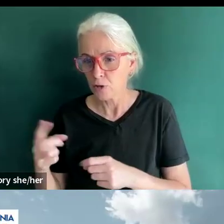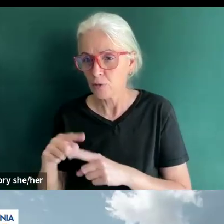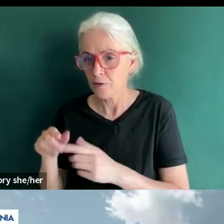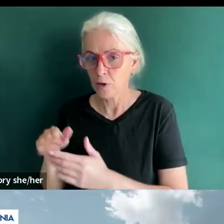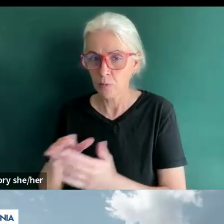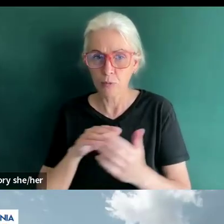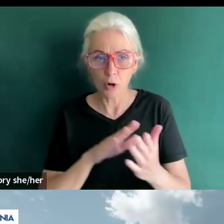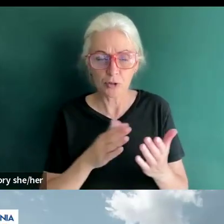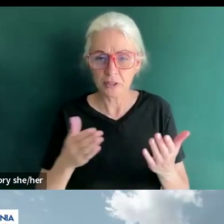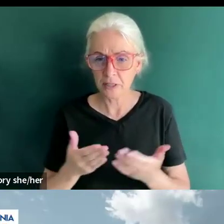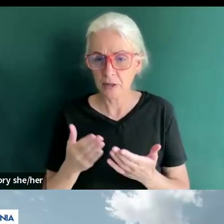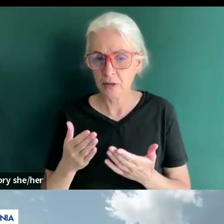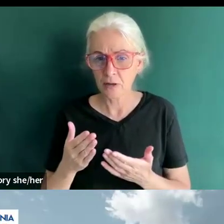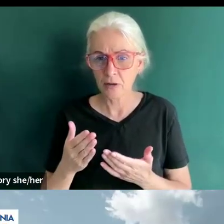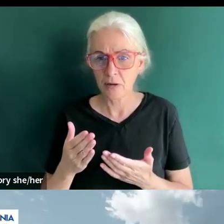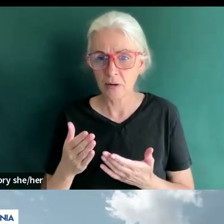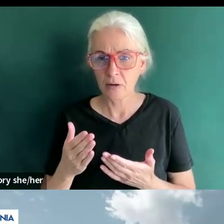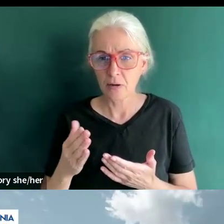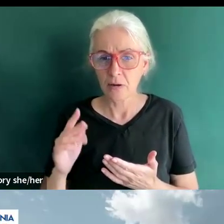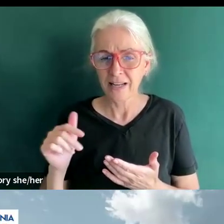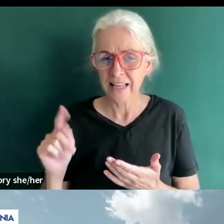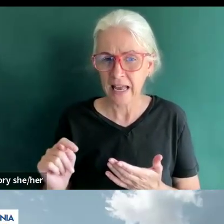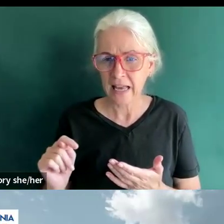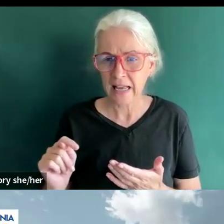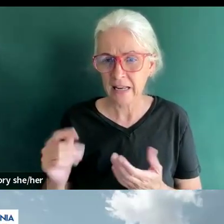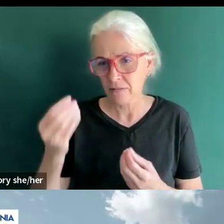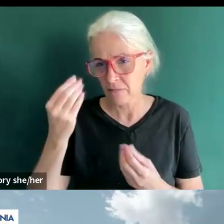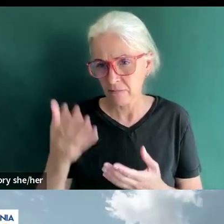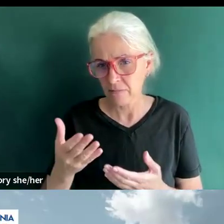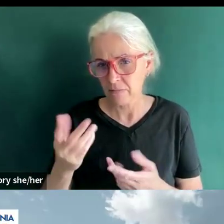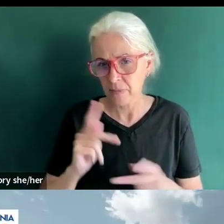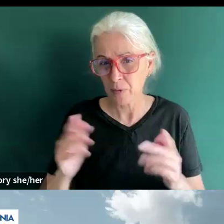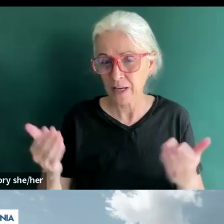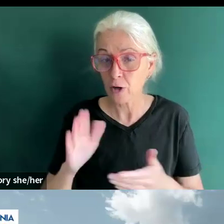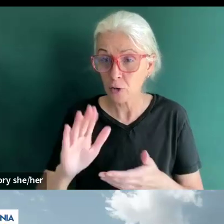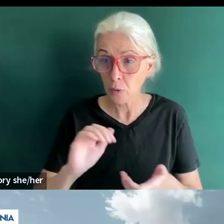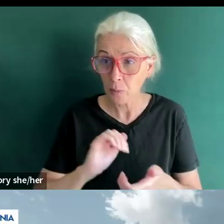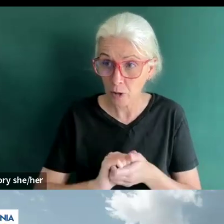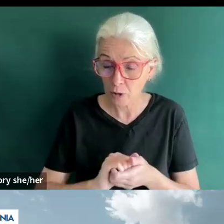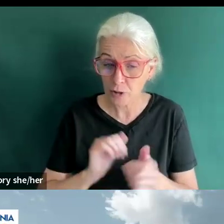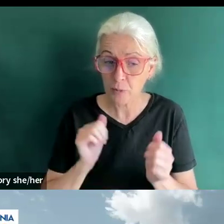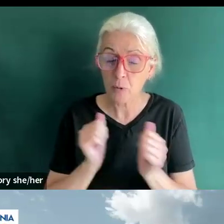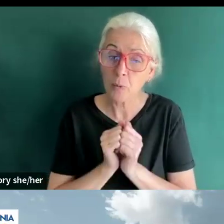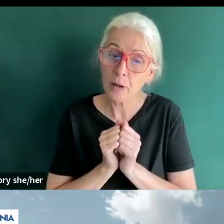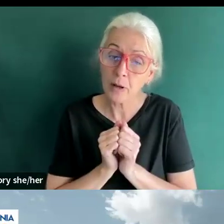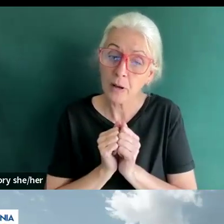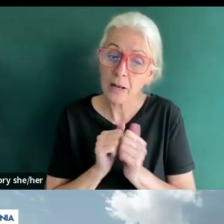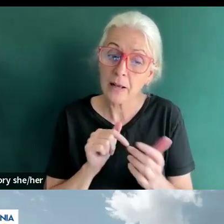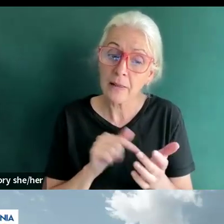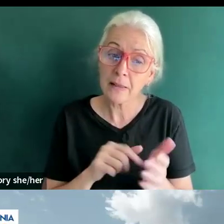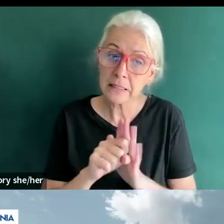and so Kat. Could you tell folks here how your partnership with the state is working to,